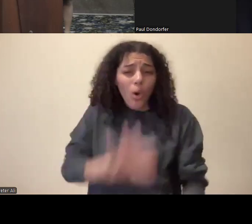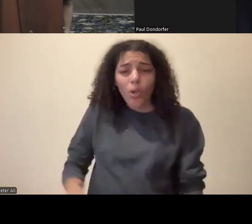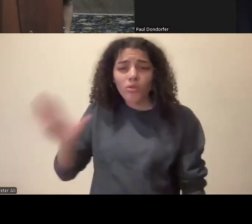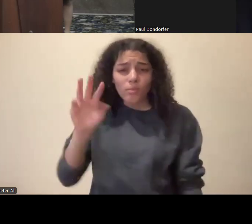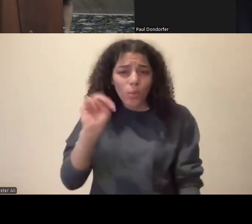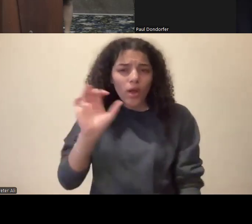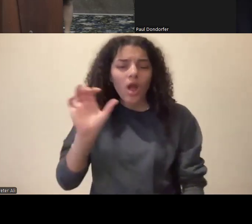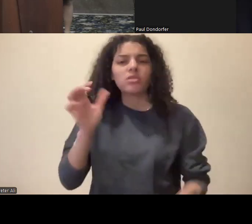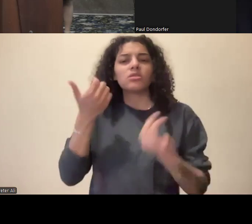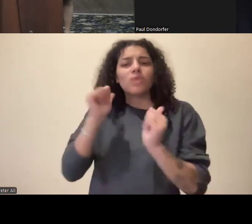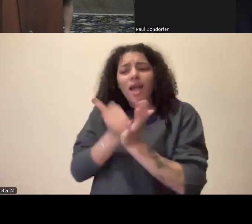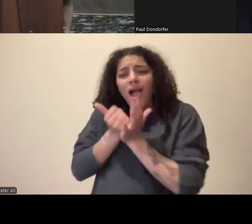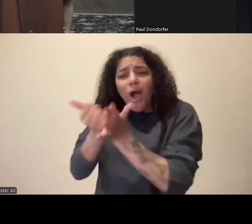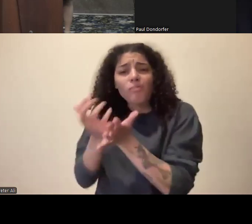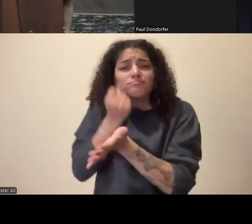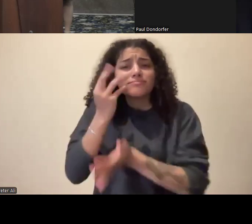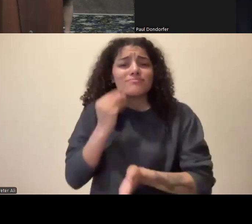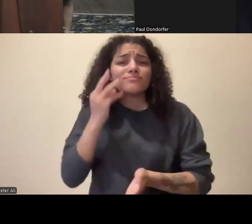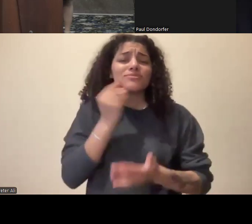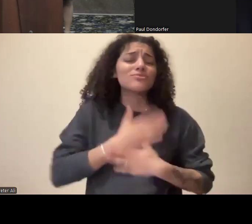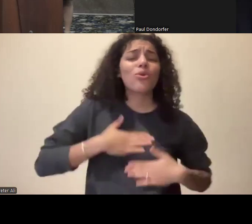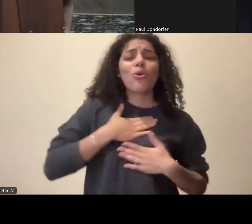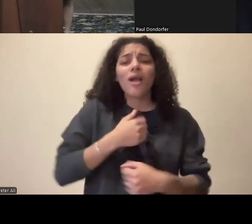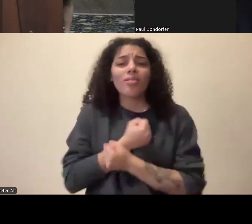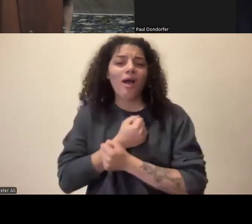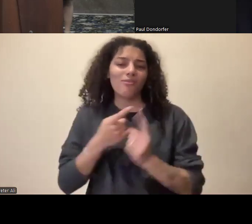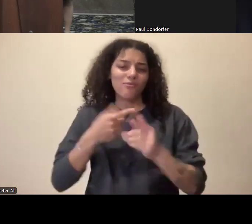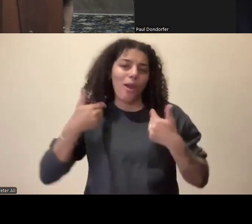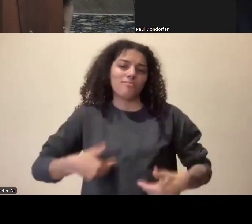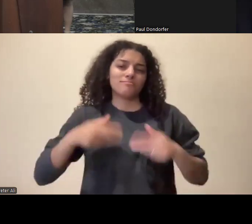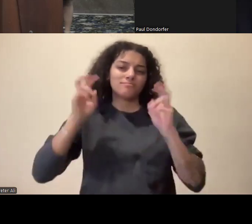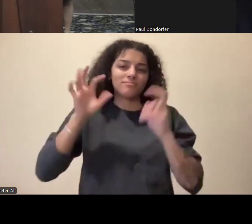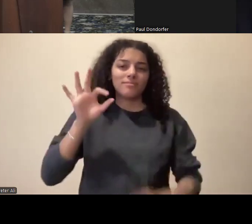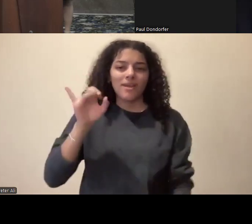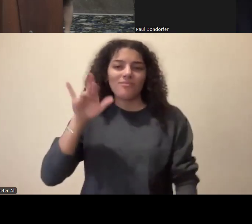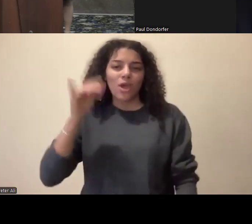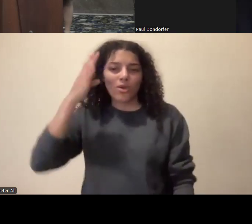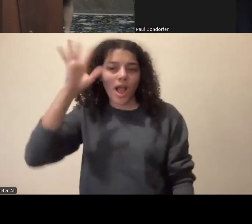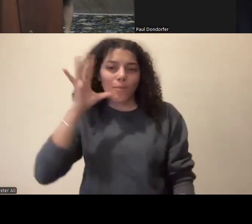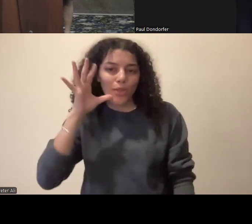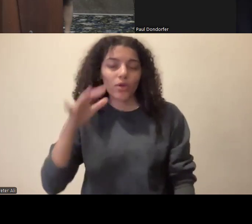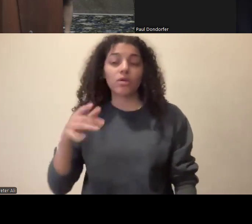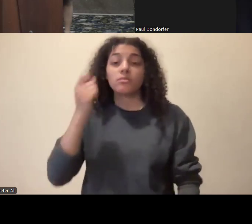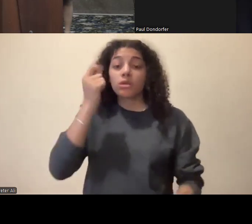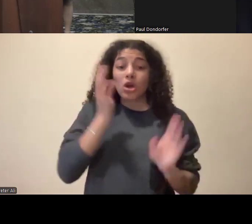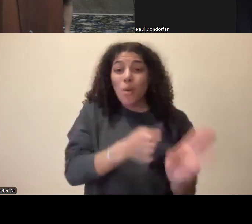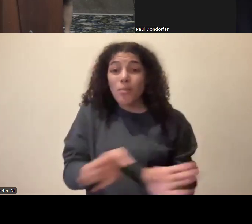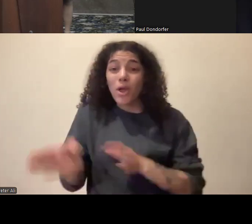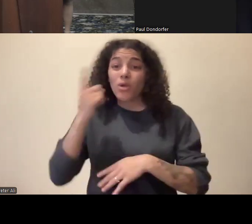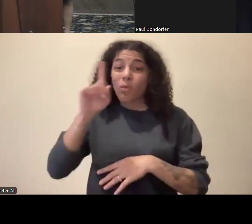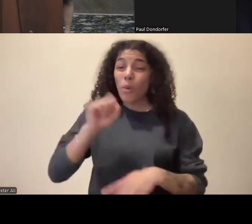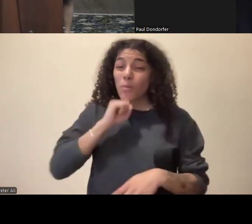joy and love that only a fairy godmother can give Preparing for a big night like prom It is a job